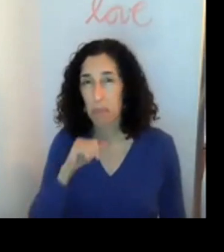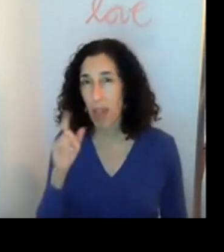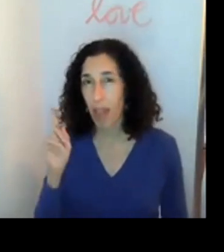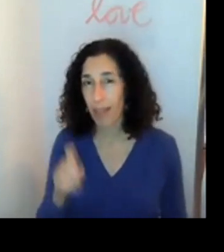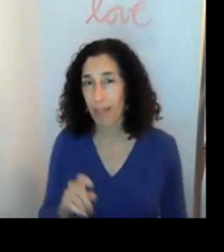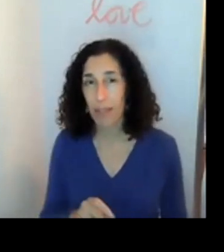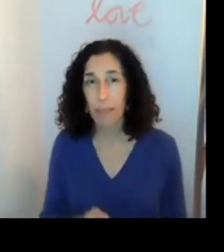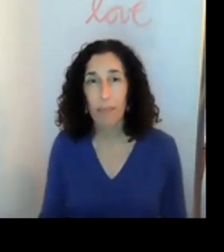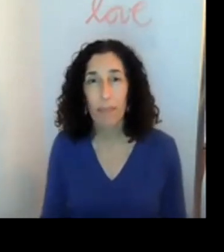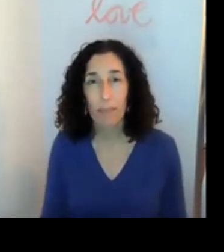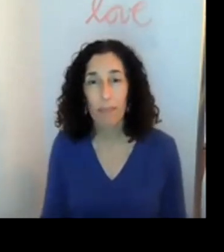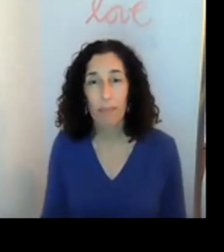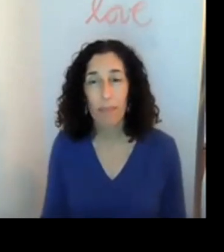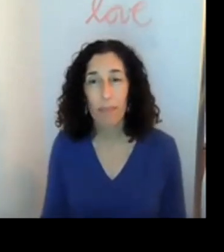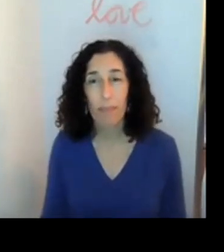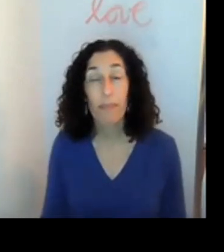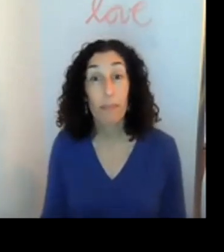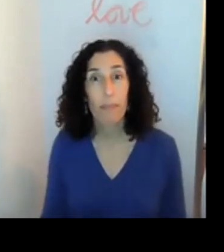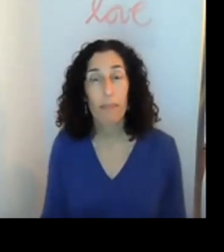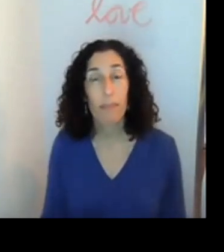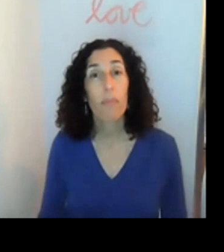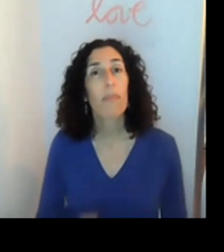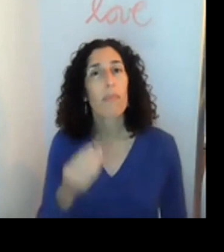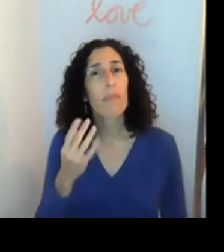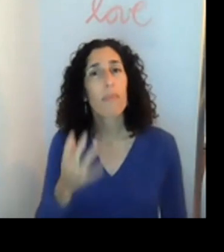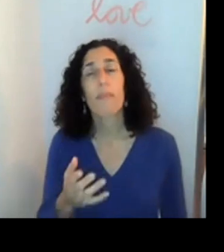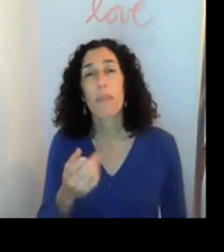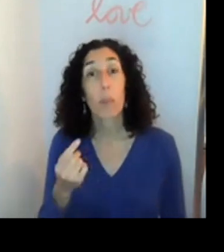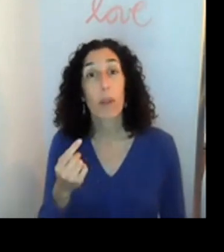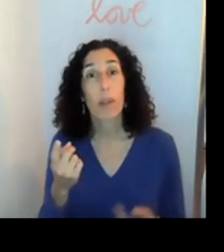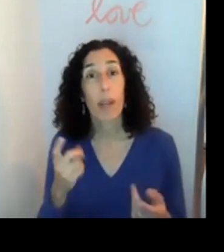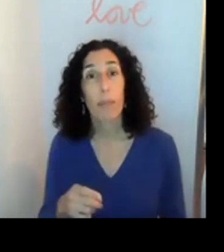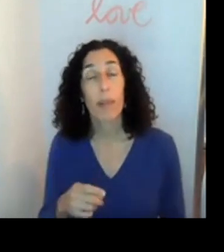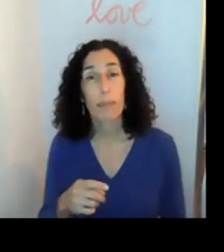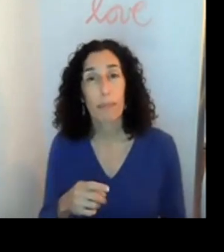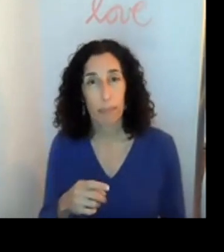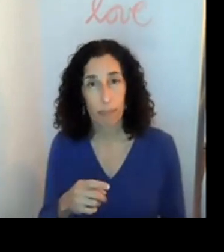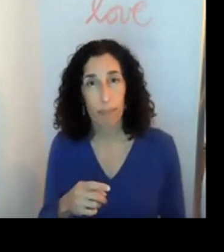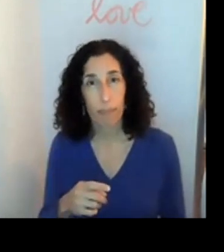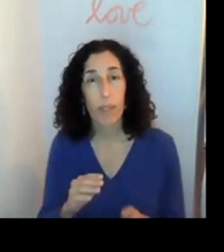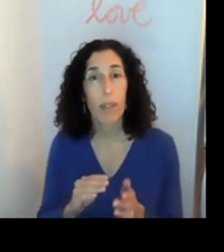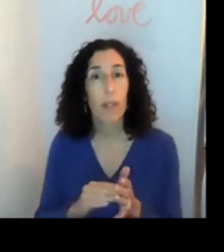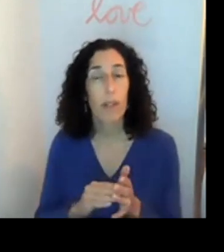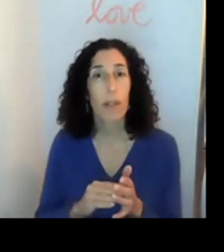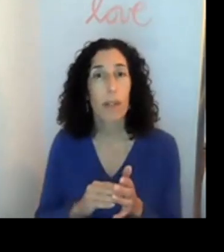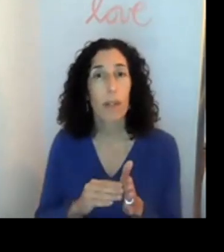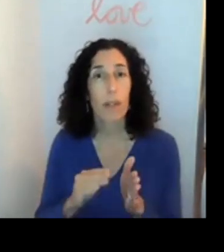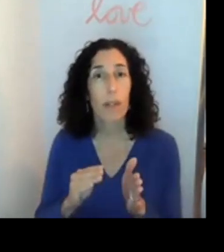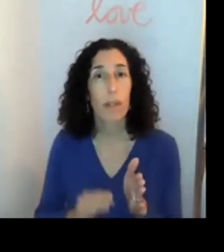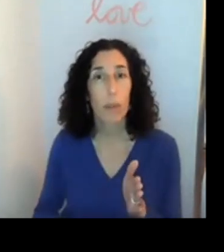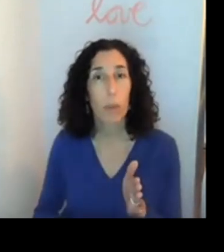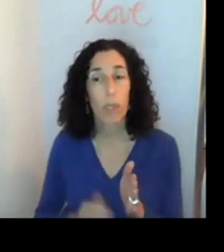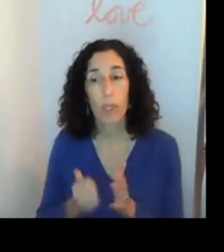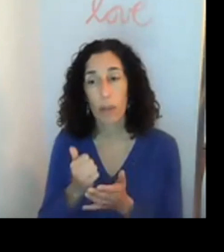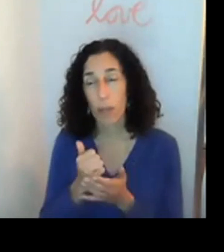who is doing it and what their aims are. Thanks for sharing that. So I think we're, if I'm